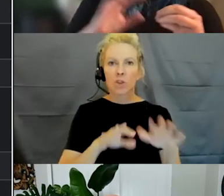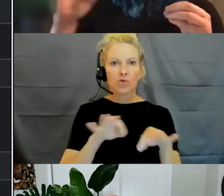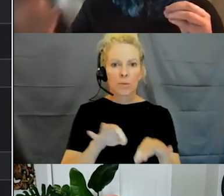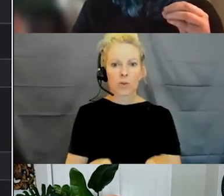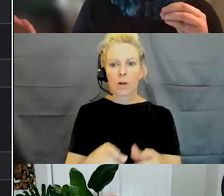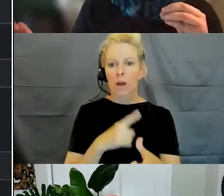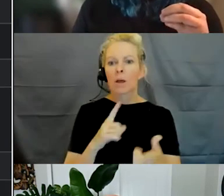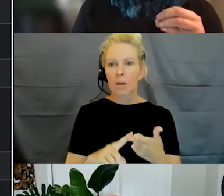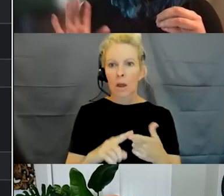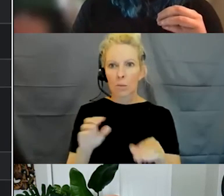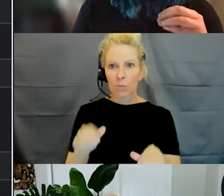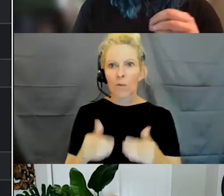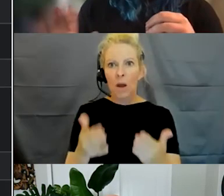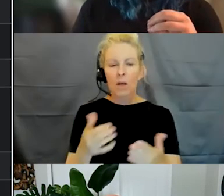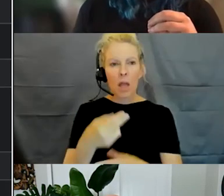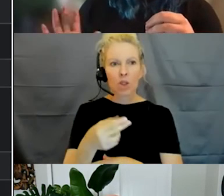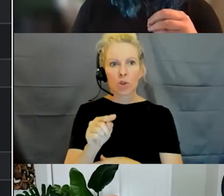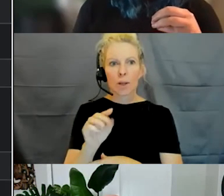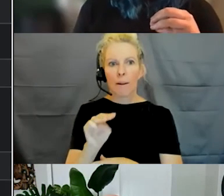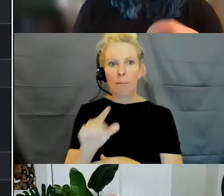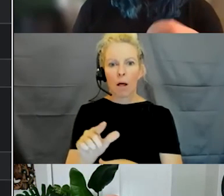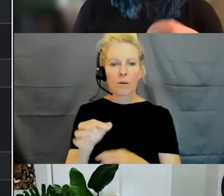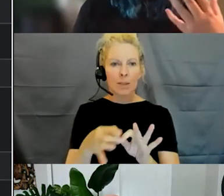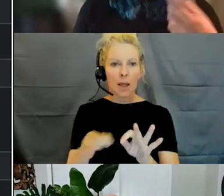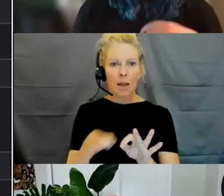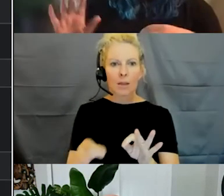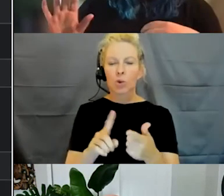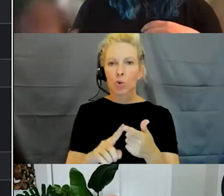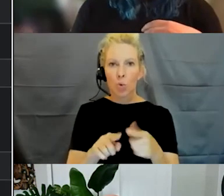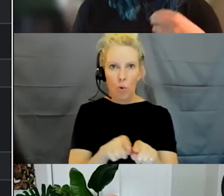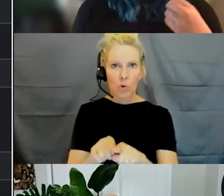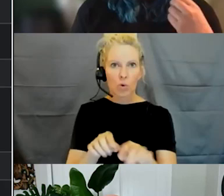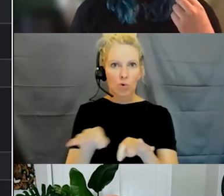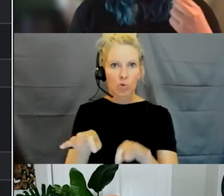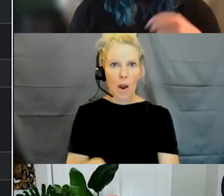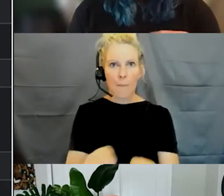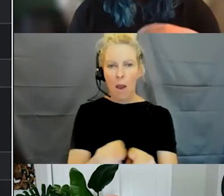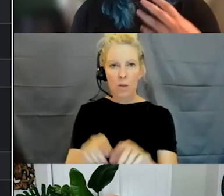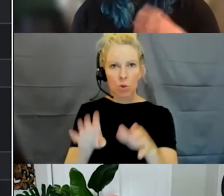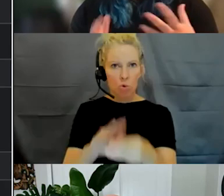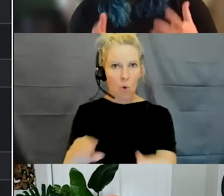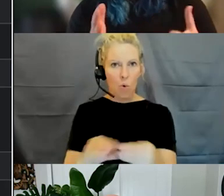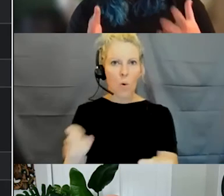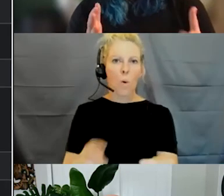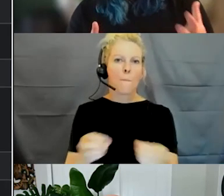provide HTML text that describes it as a story or more detailed information. Again, you might want